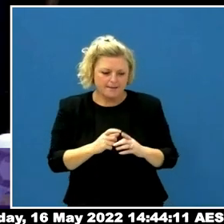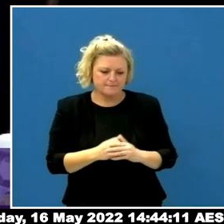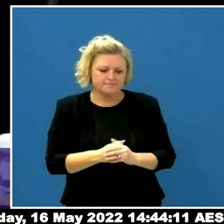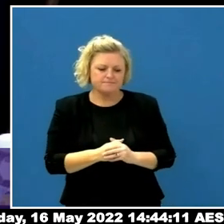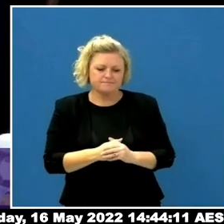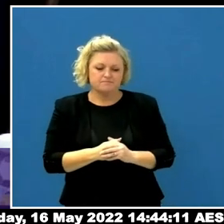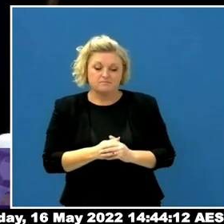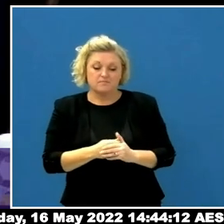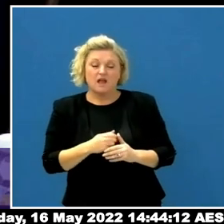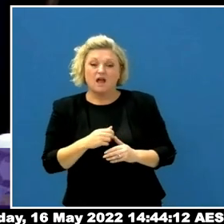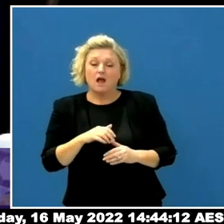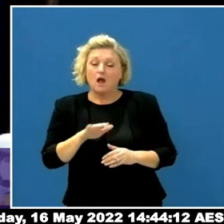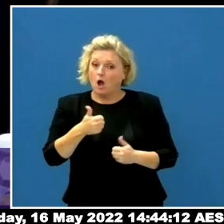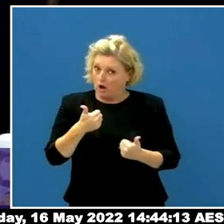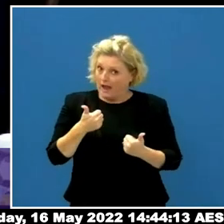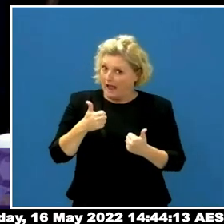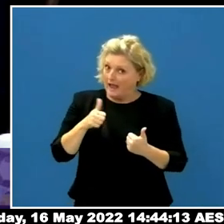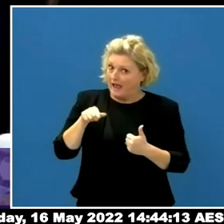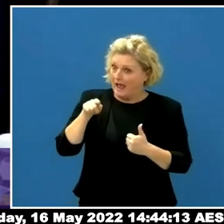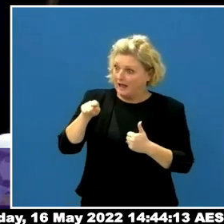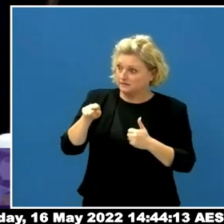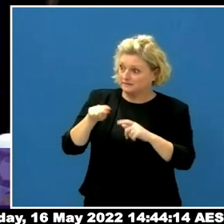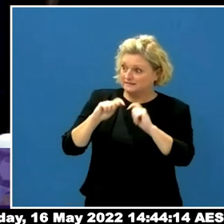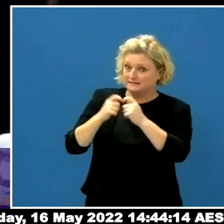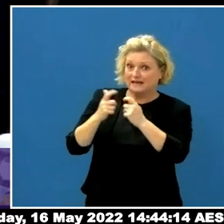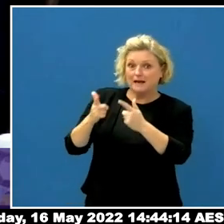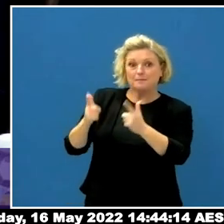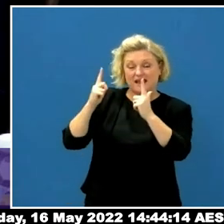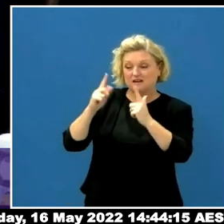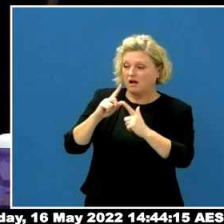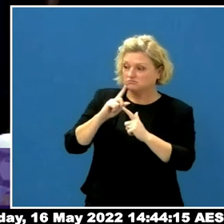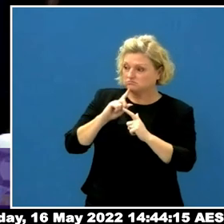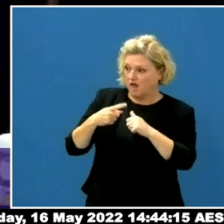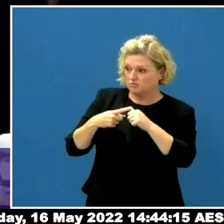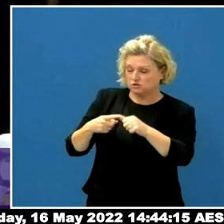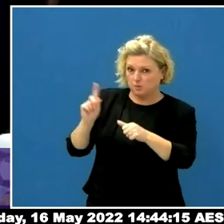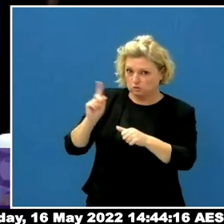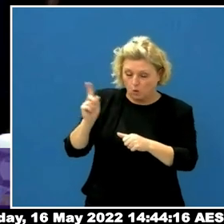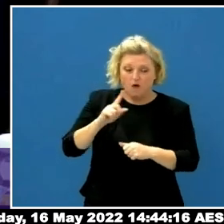"The client likes it so we'll let the client watch it". Thank you, Lilly.